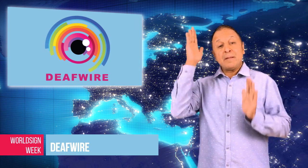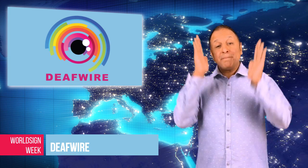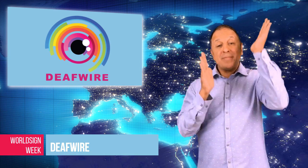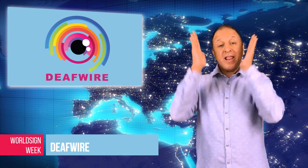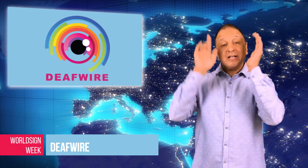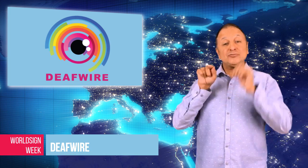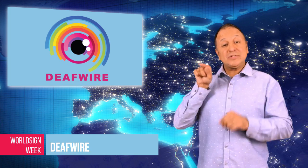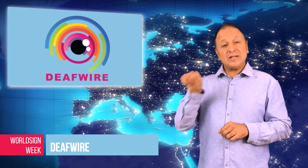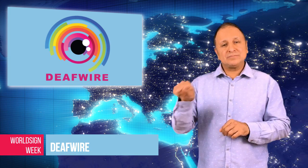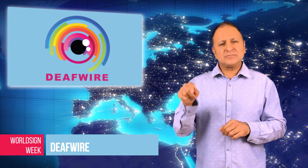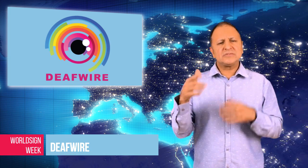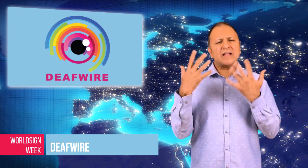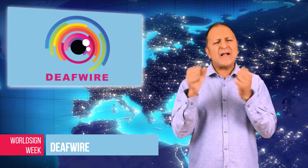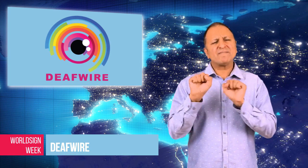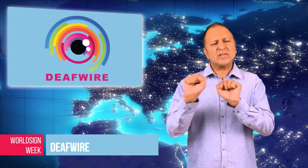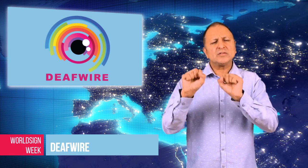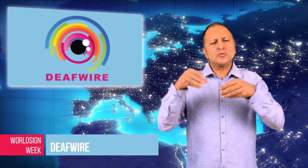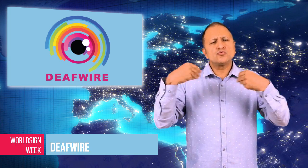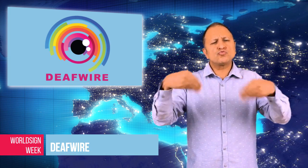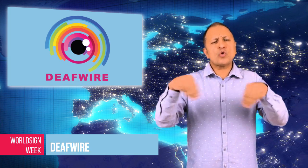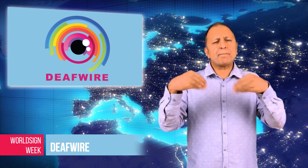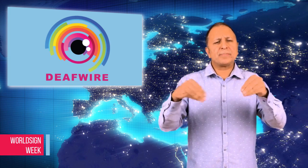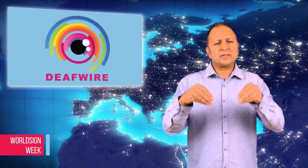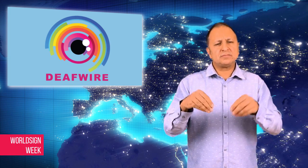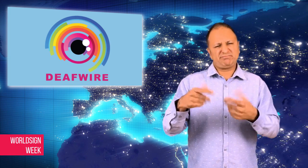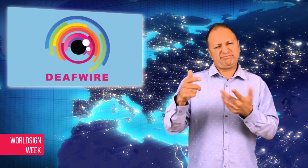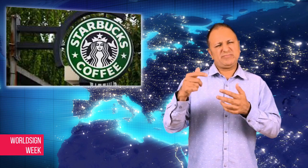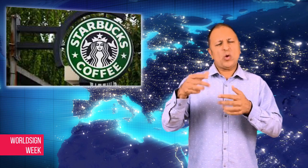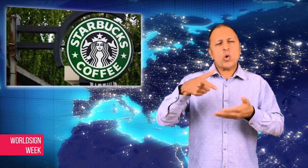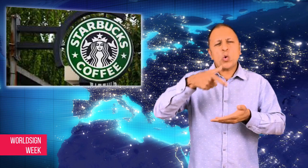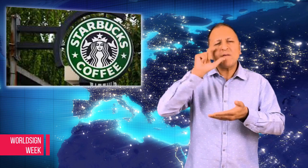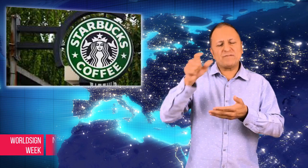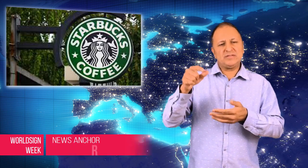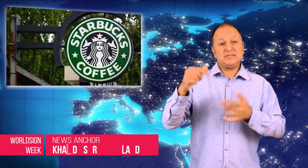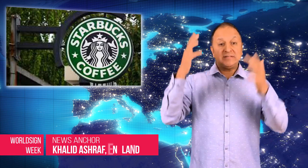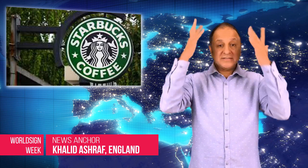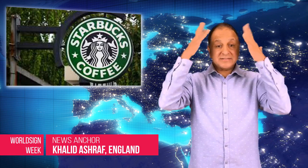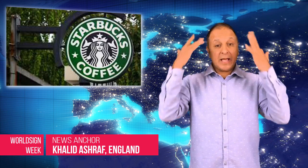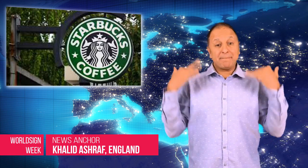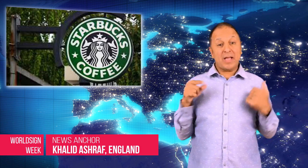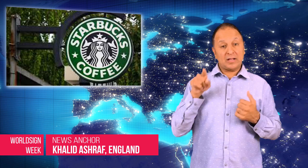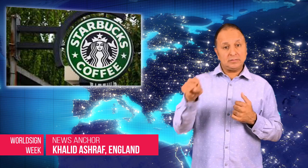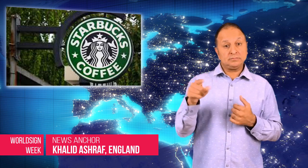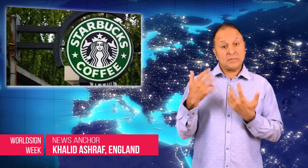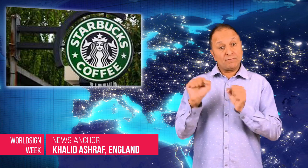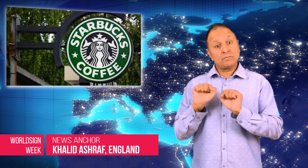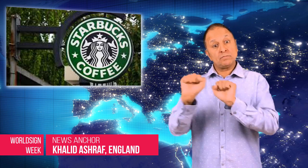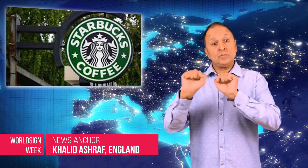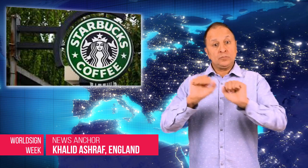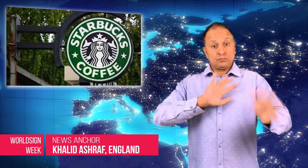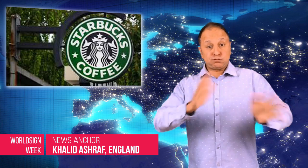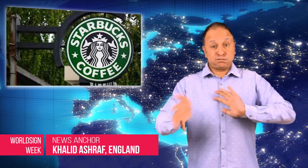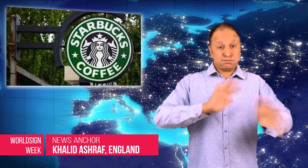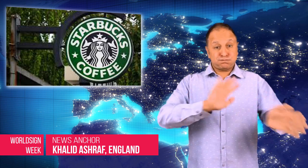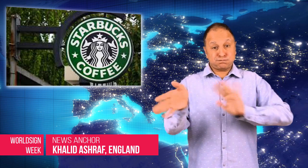Khalid: The first Starbucks Signing Store in the world celebrated it’s first